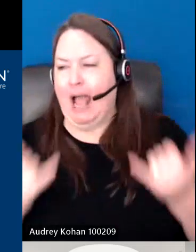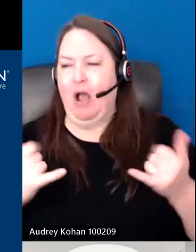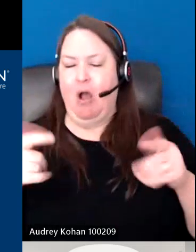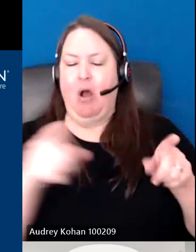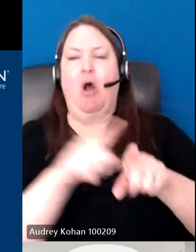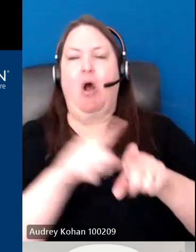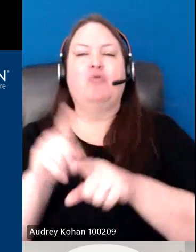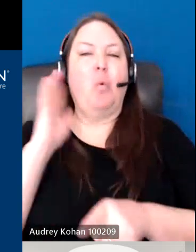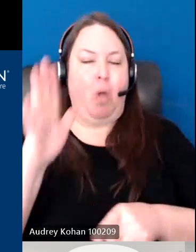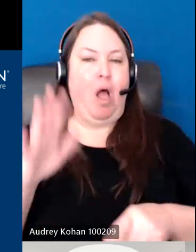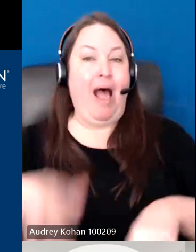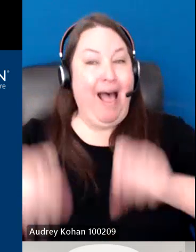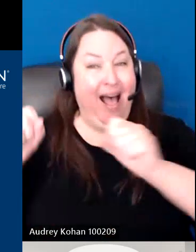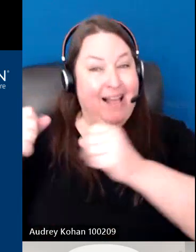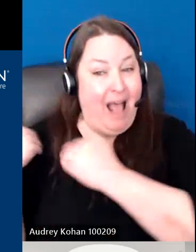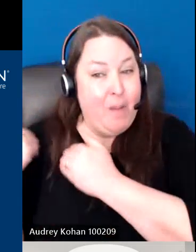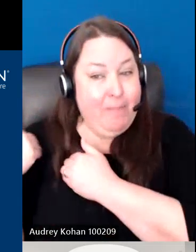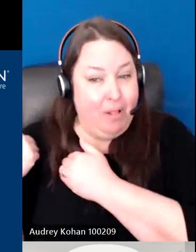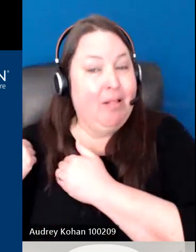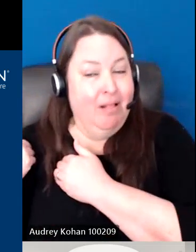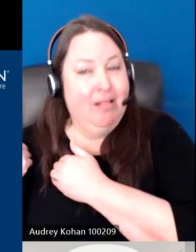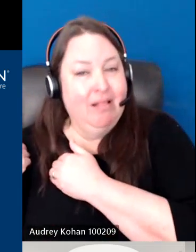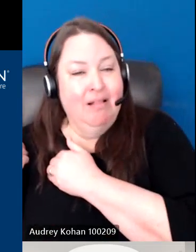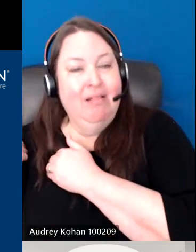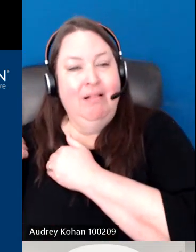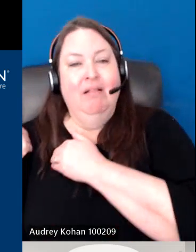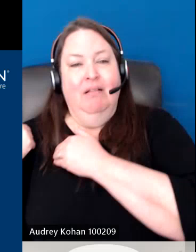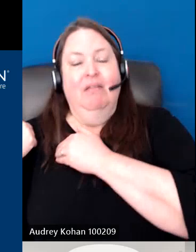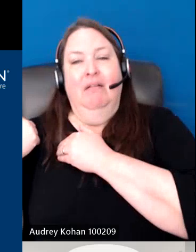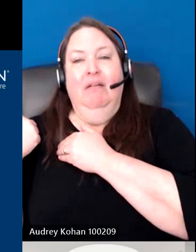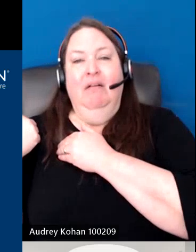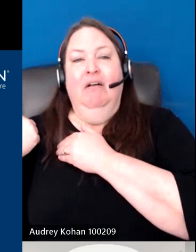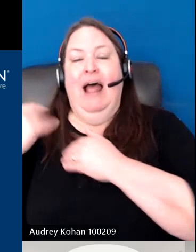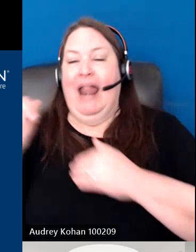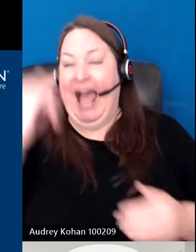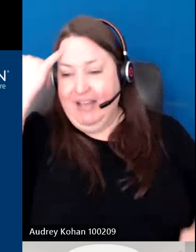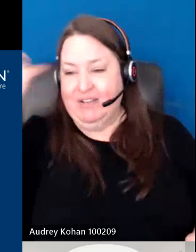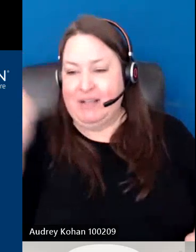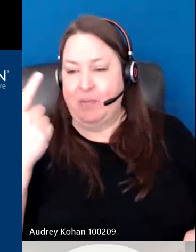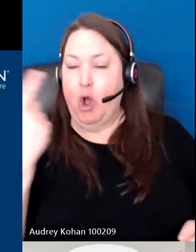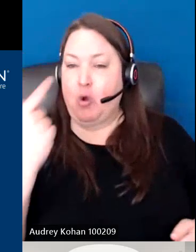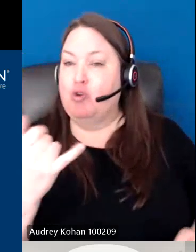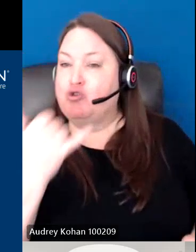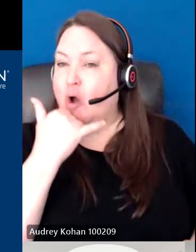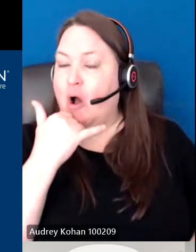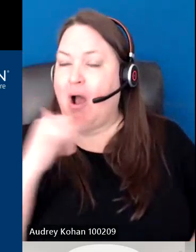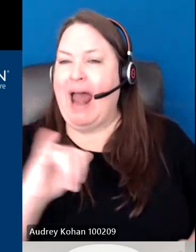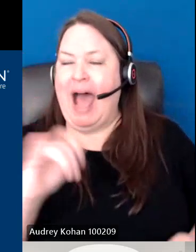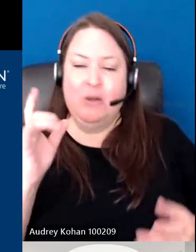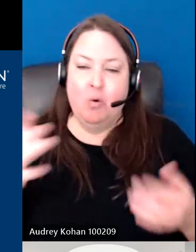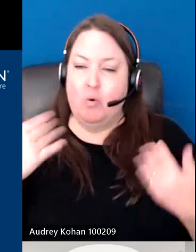be held accountable for um like if something goes wrong through like terribly wrong that it won't